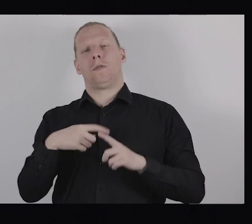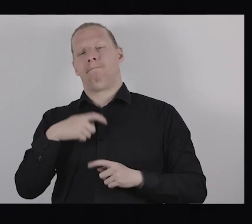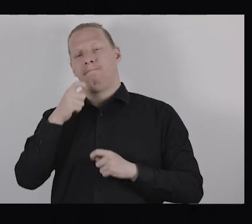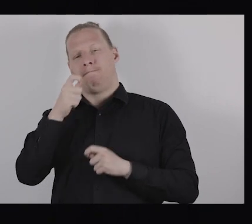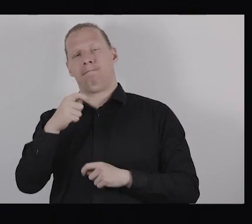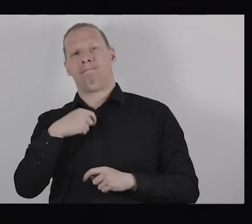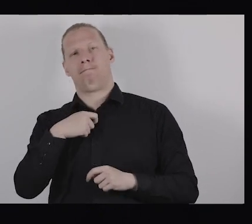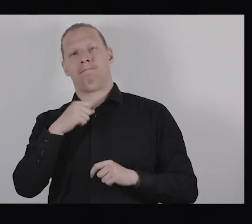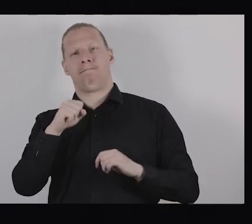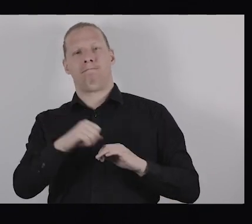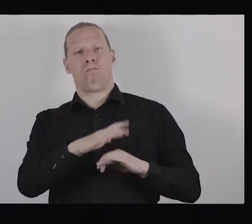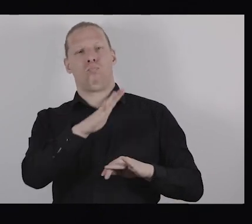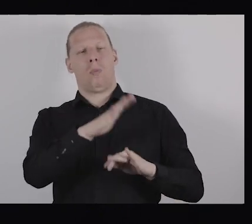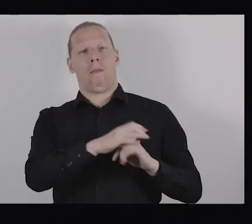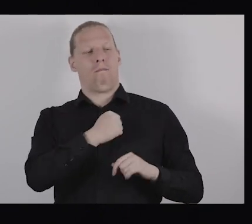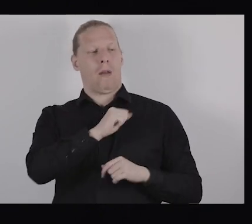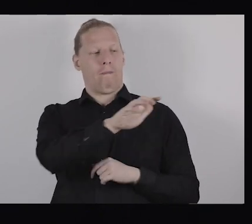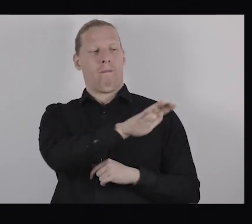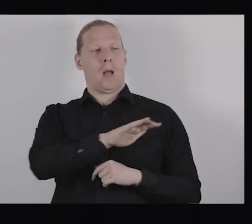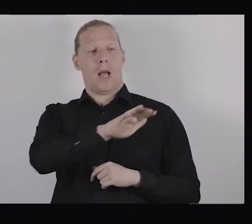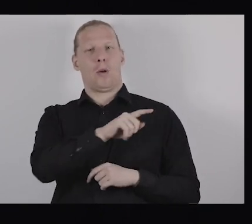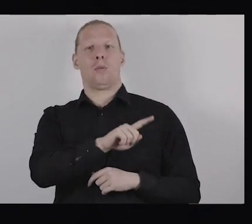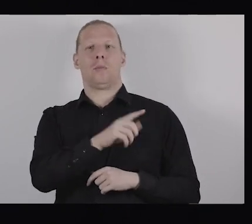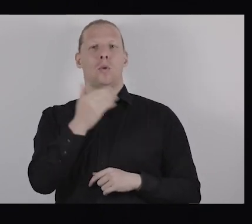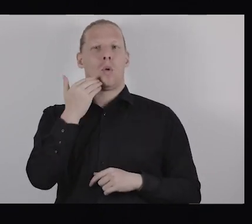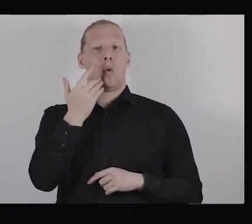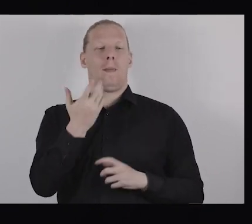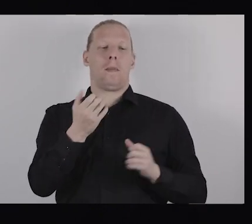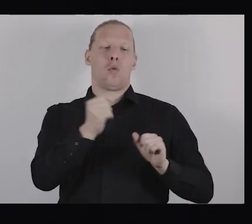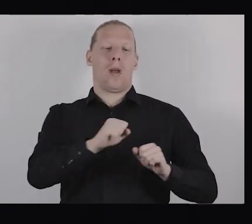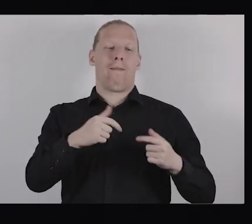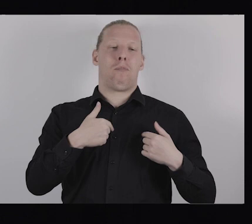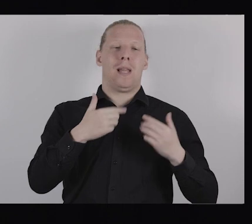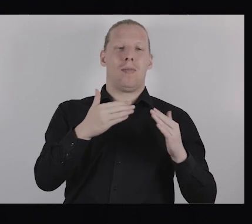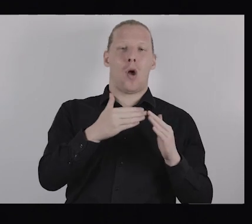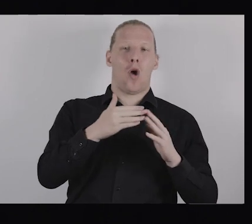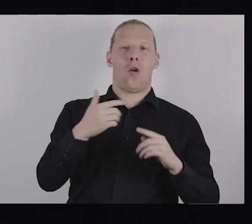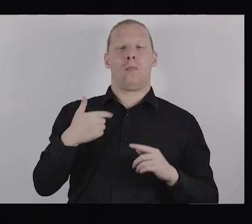and my wife, who is forever left at home